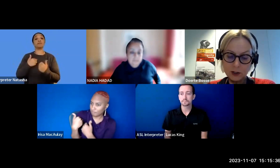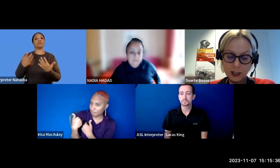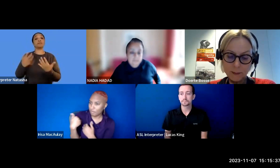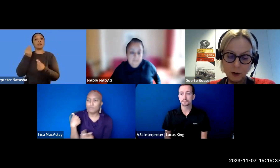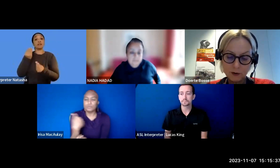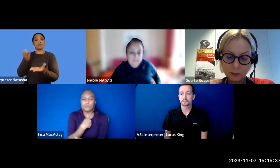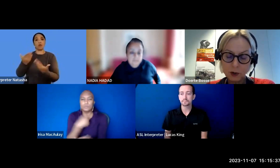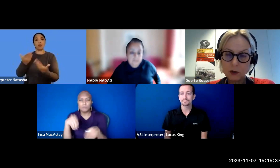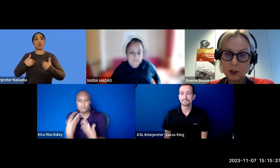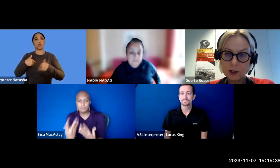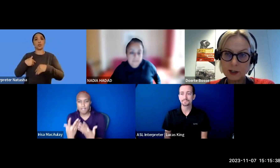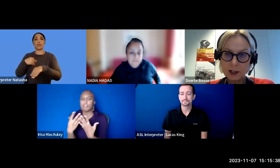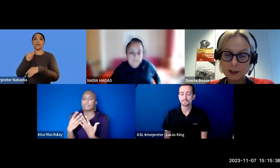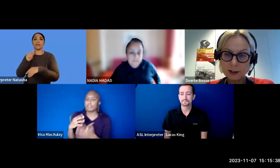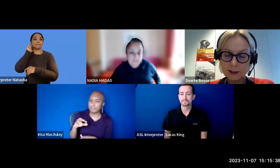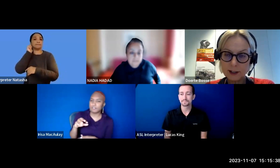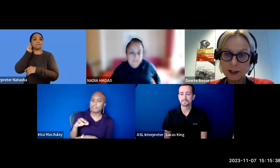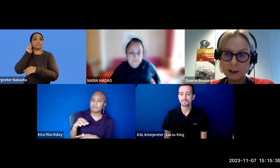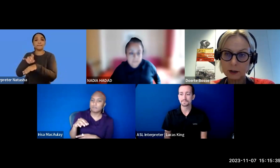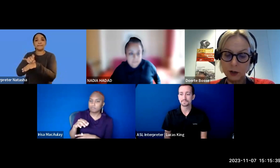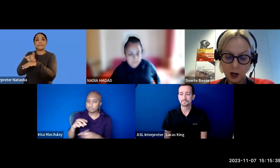on each step of the project cycle,